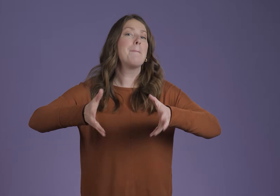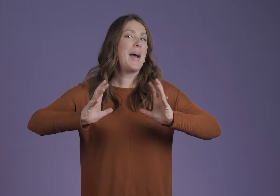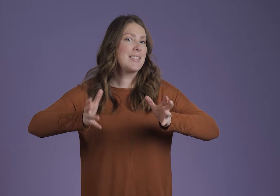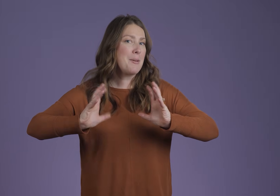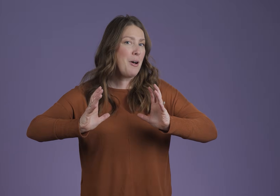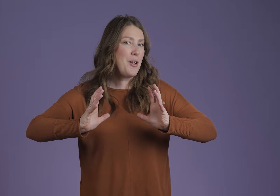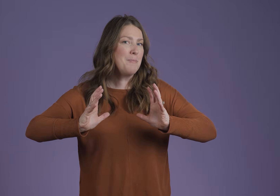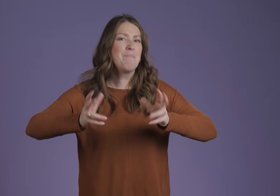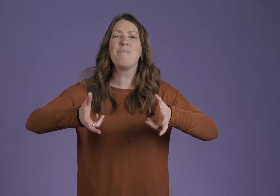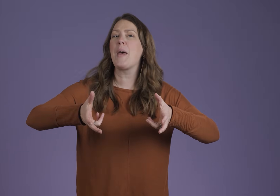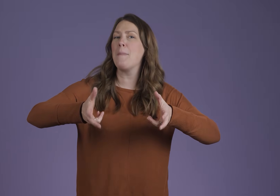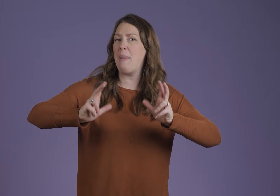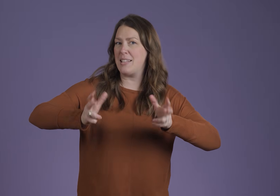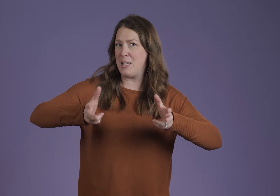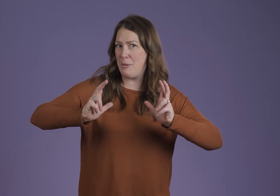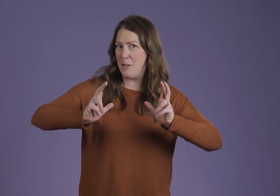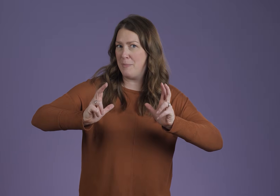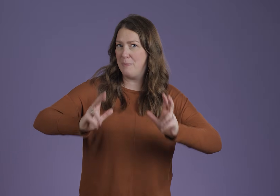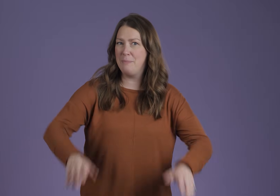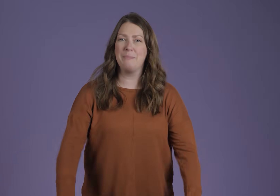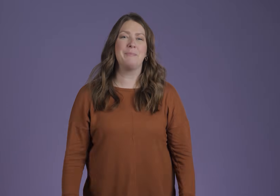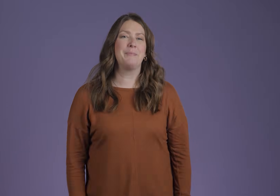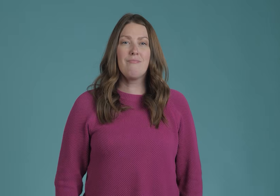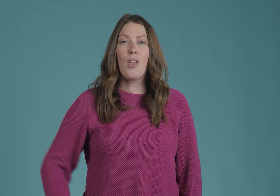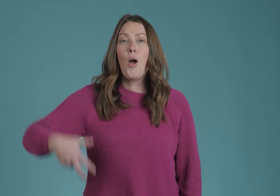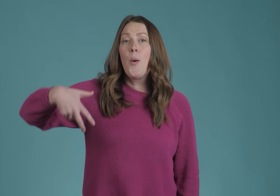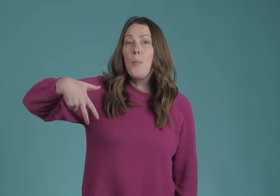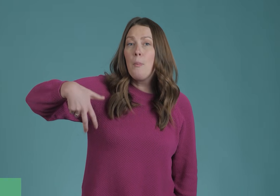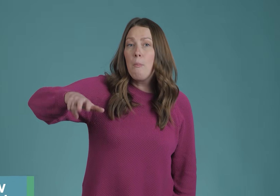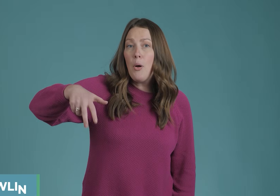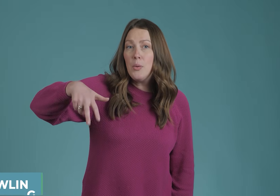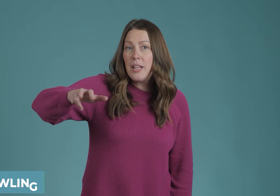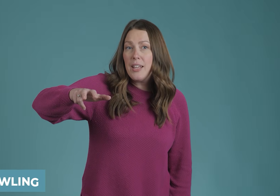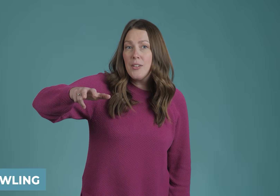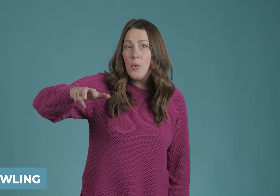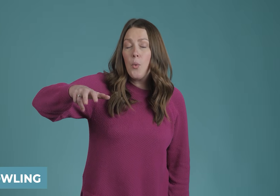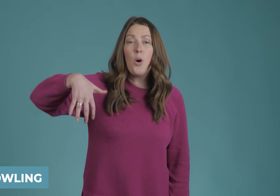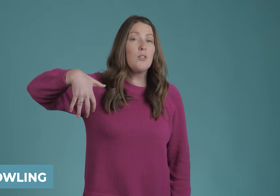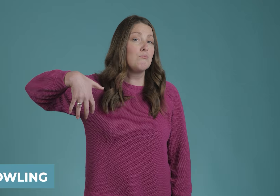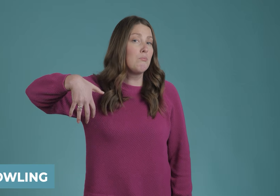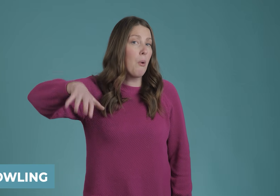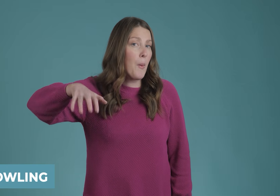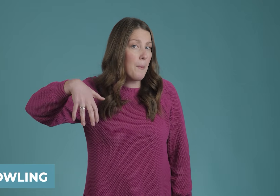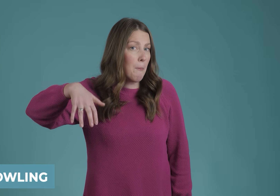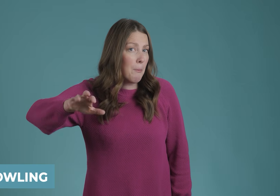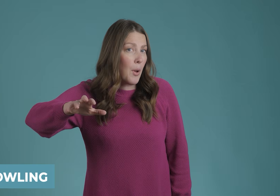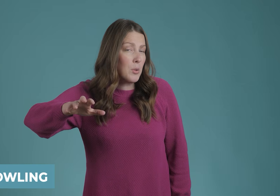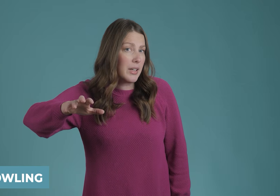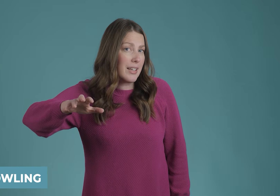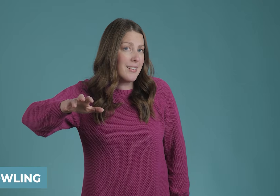Basketball. Bowling or bowling.